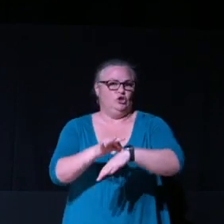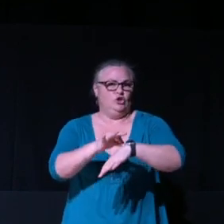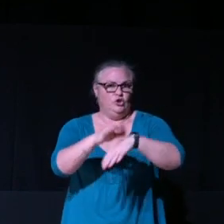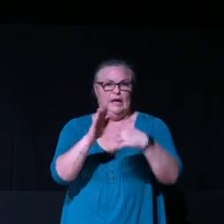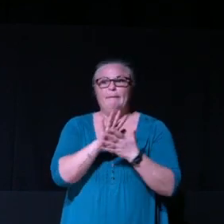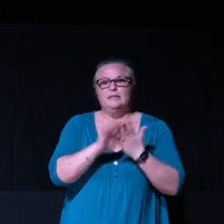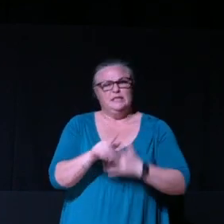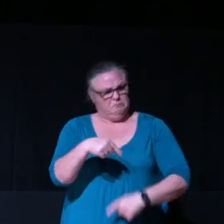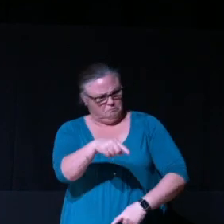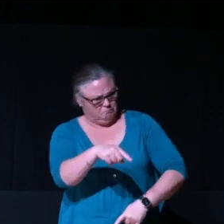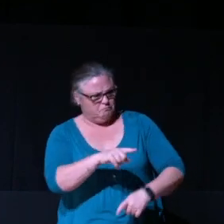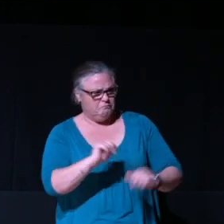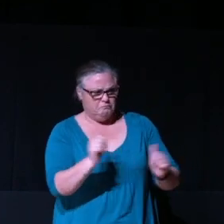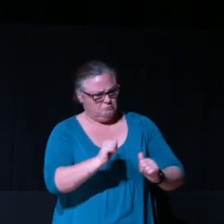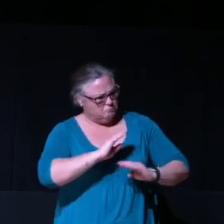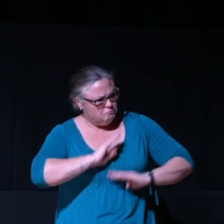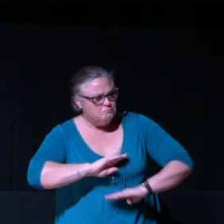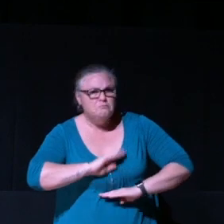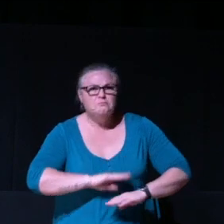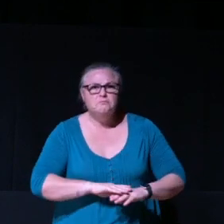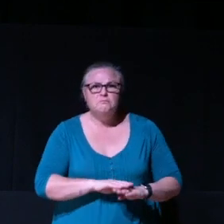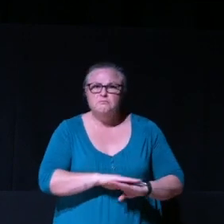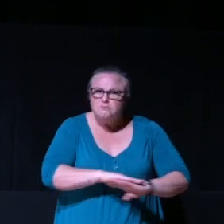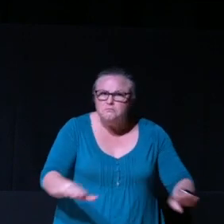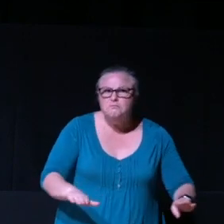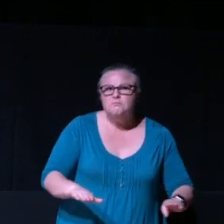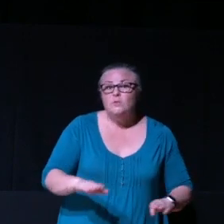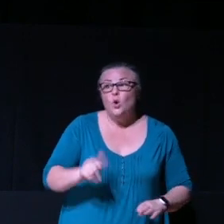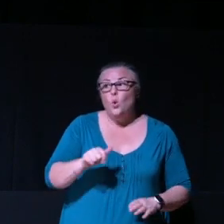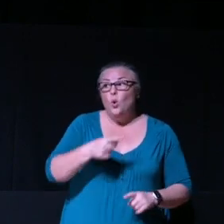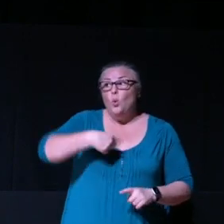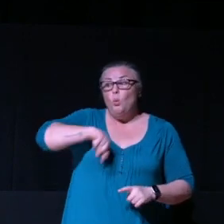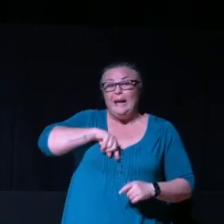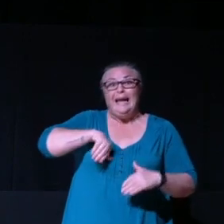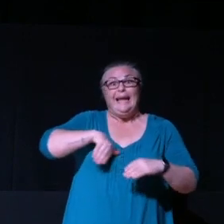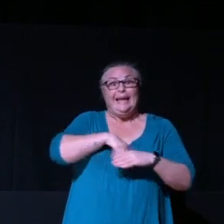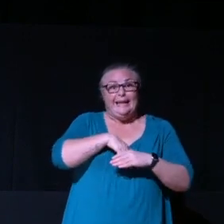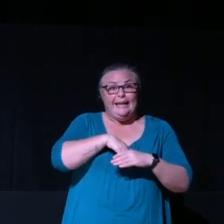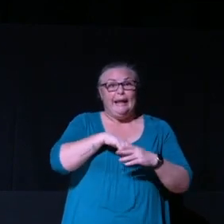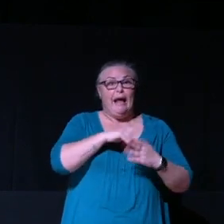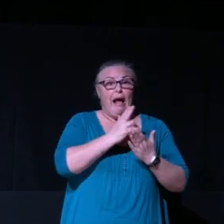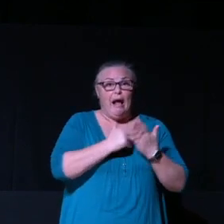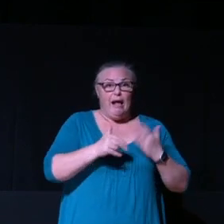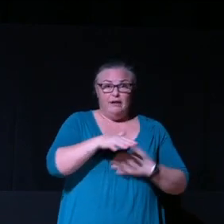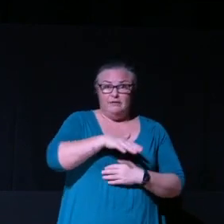from the left just as much and from inside of our industry. We're taking ourselves apart rather than from someone looking in.